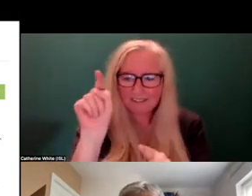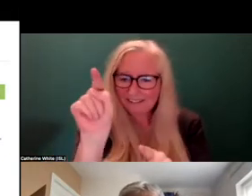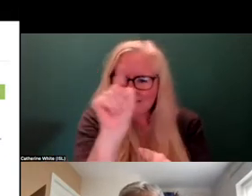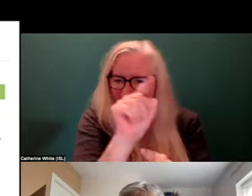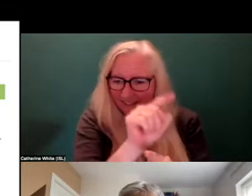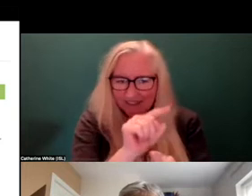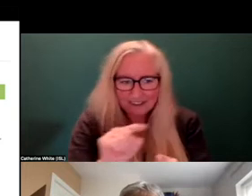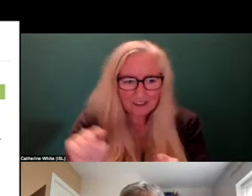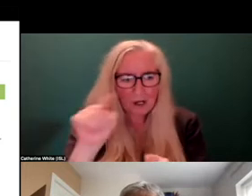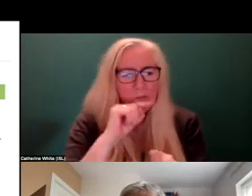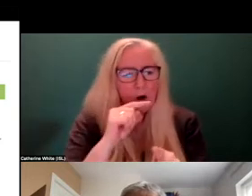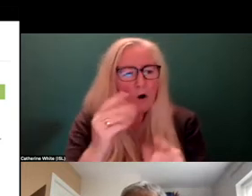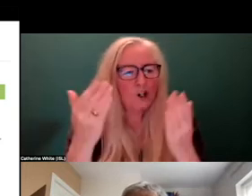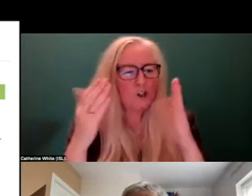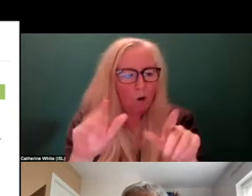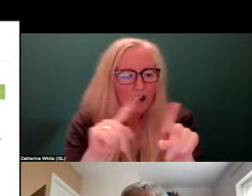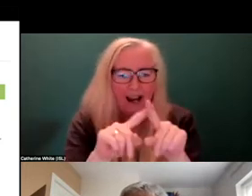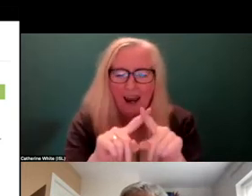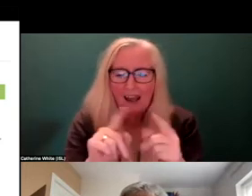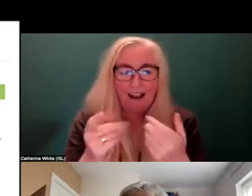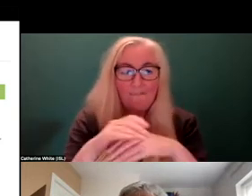they're all around there, but the ones that I would just like to highlight are